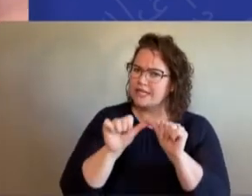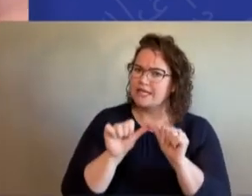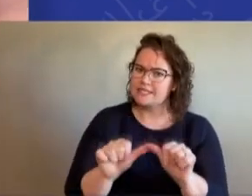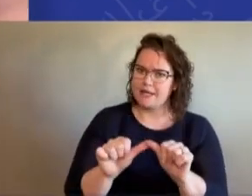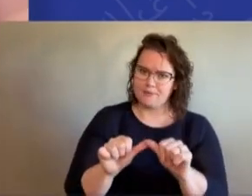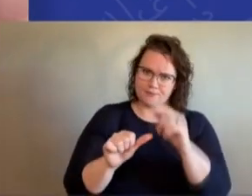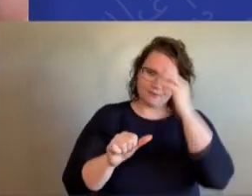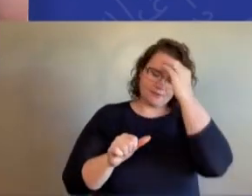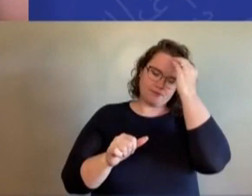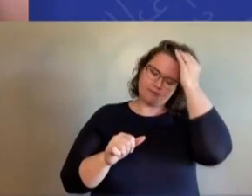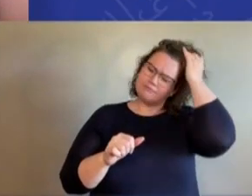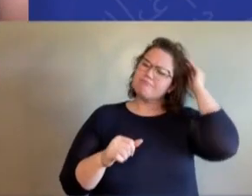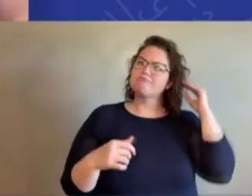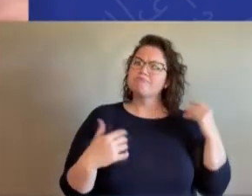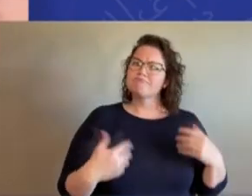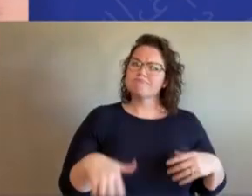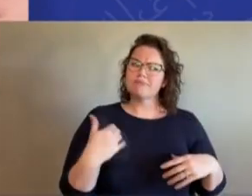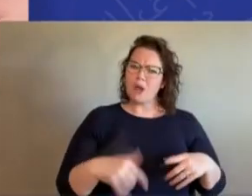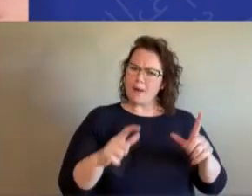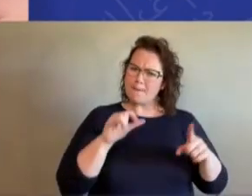Can everyone say that? Resiliency.